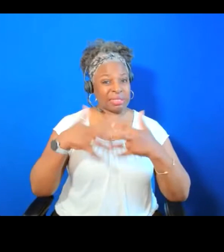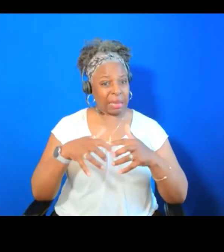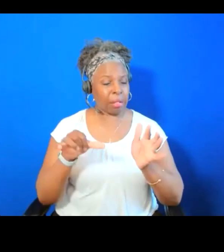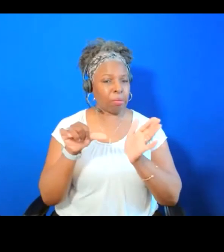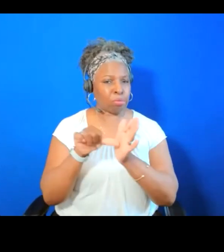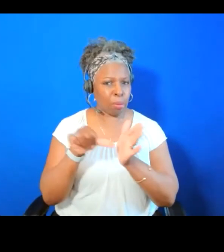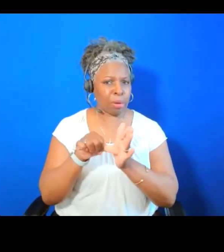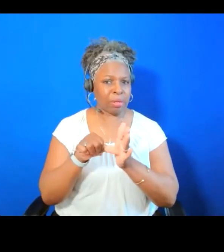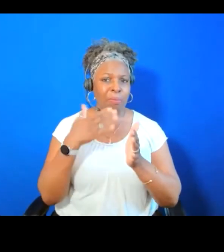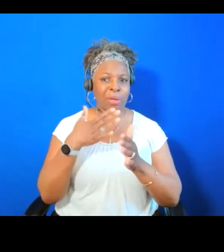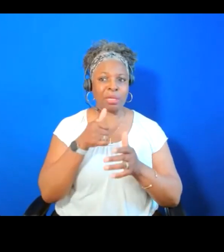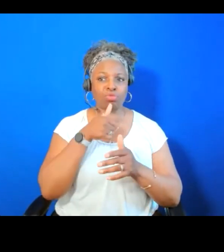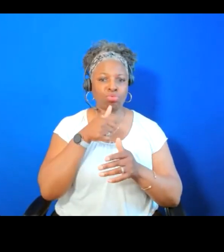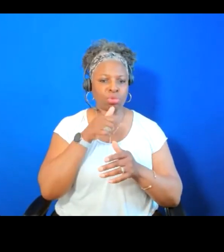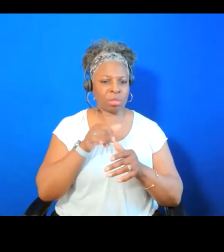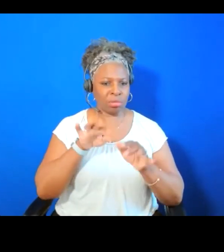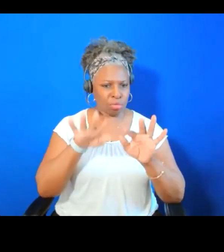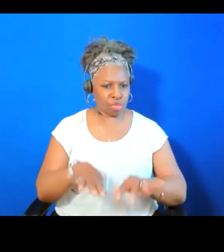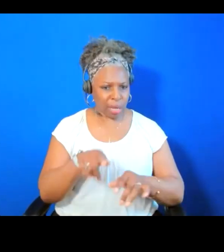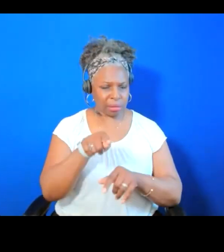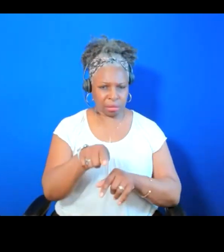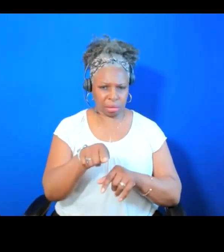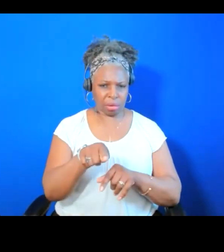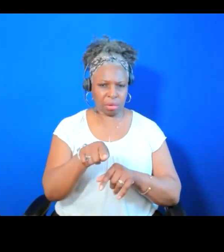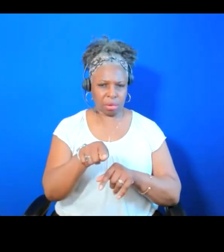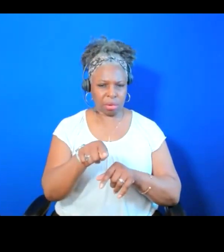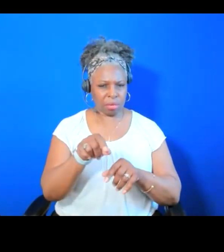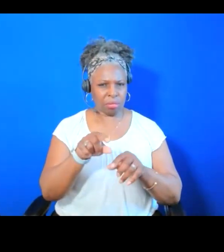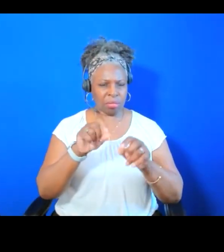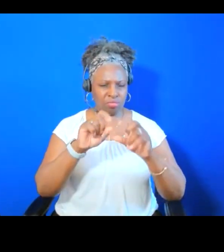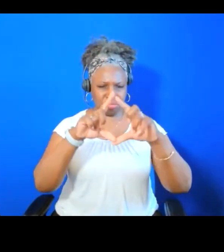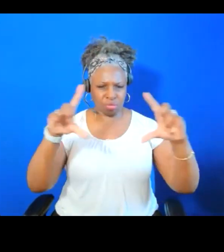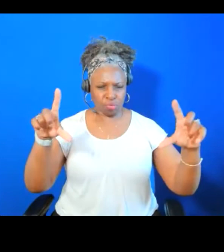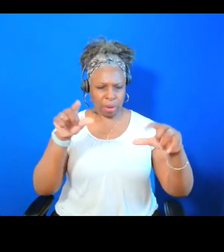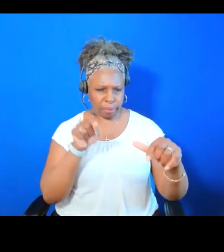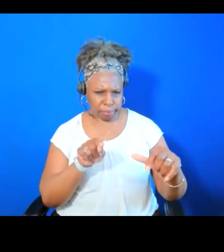at the bottom of your screen to chat with our dedicated tech support.